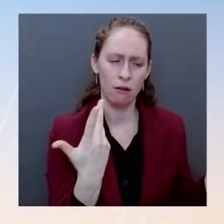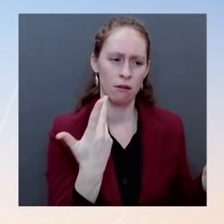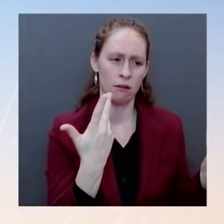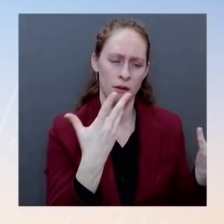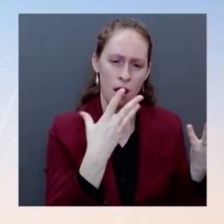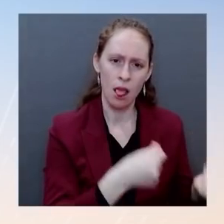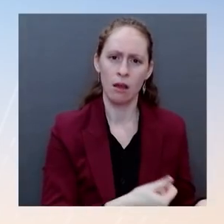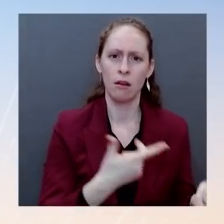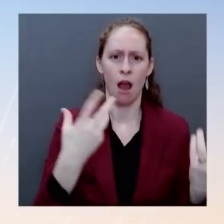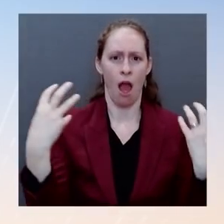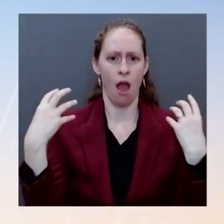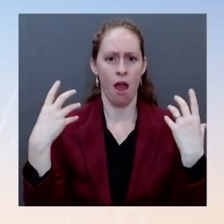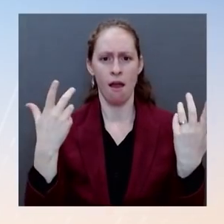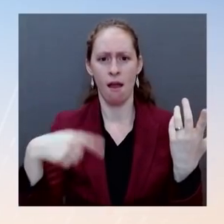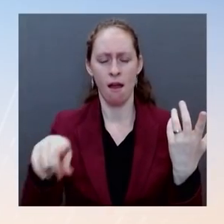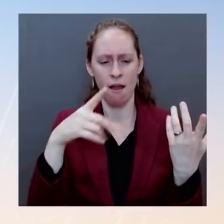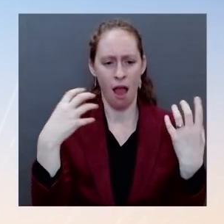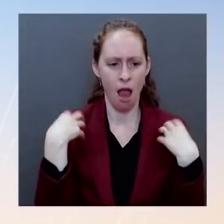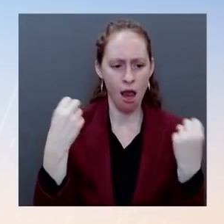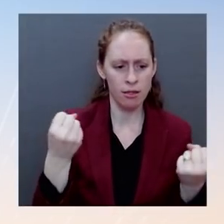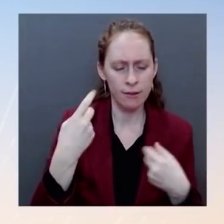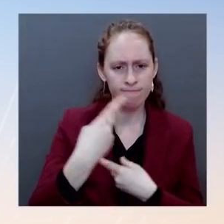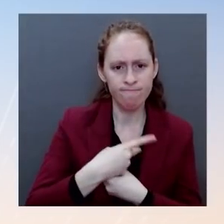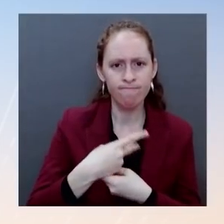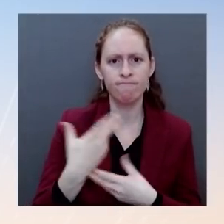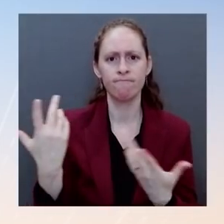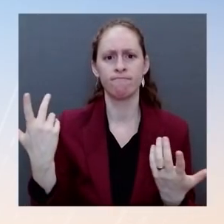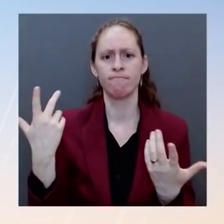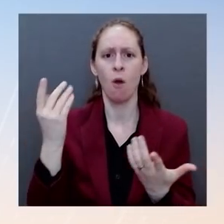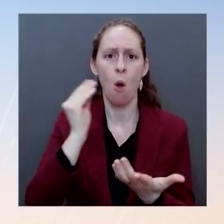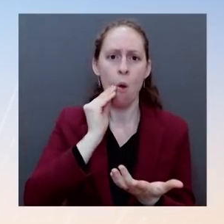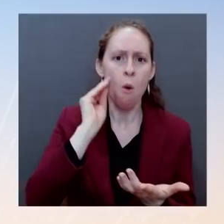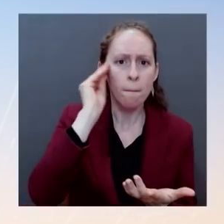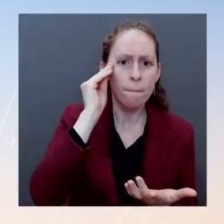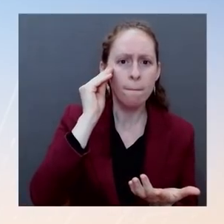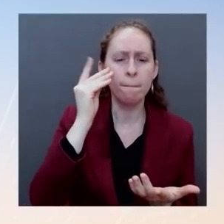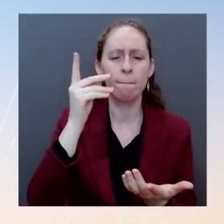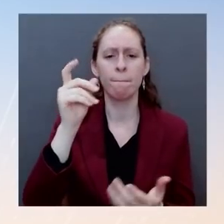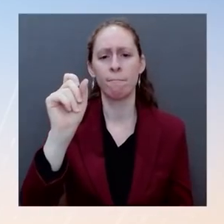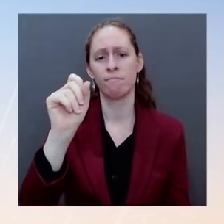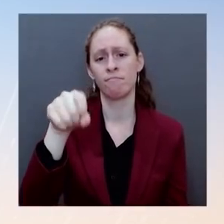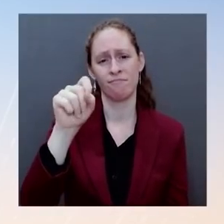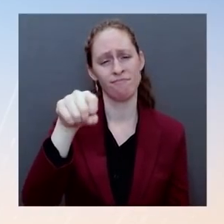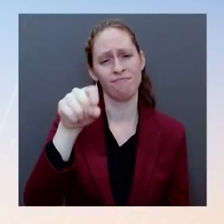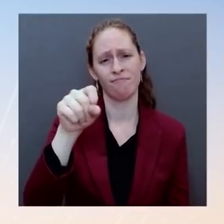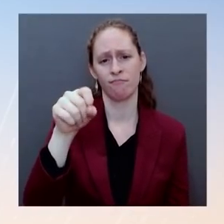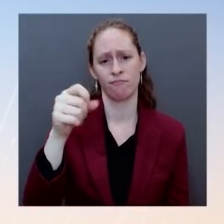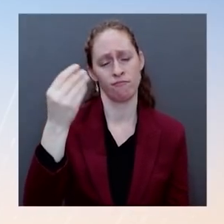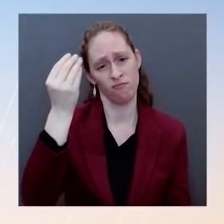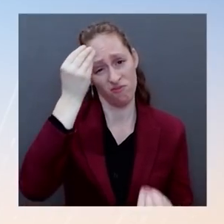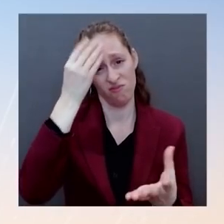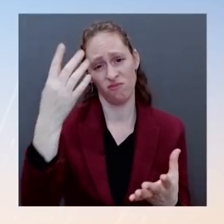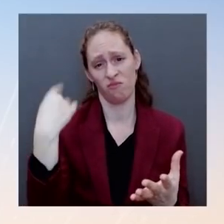straightforward ways to deliver relief on those costs and to do so in a way that wouldn't add to aggregate demand,